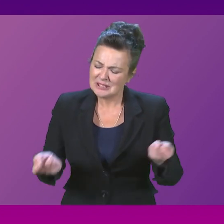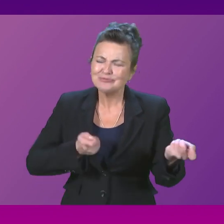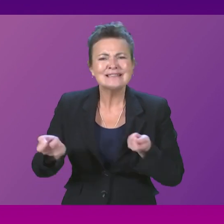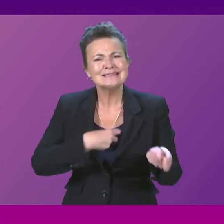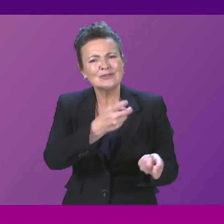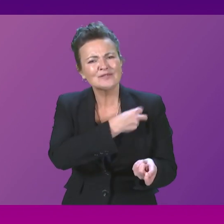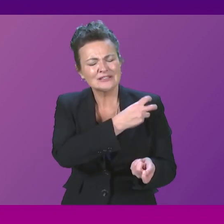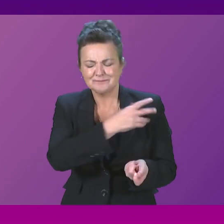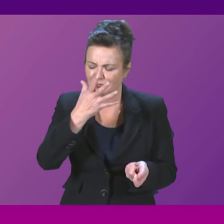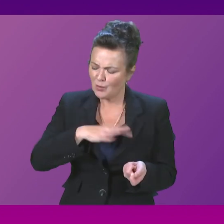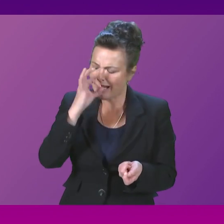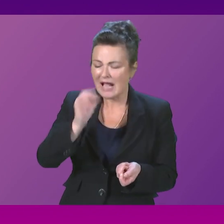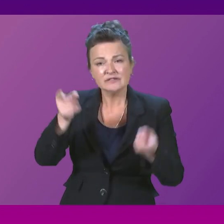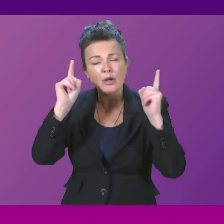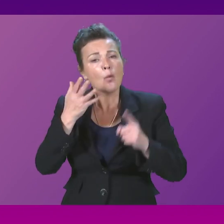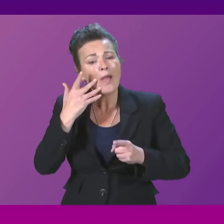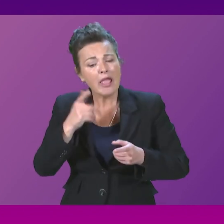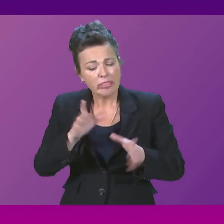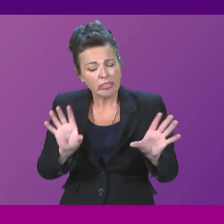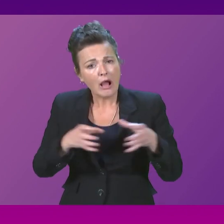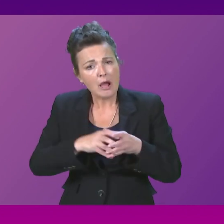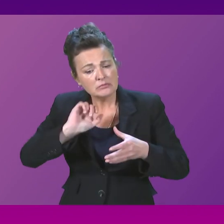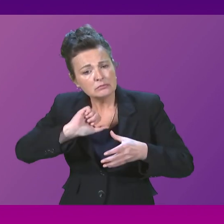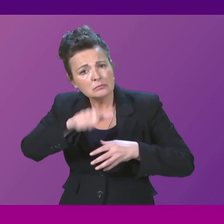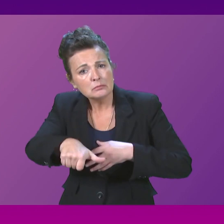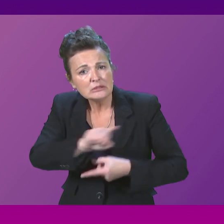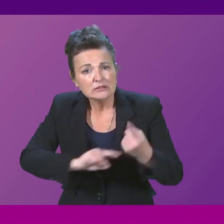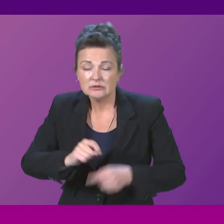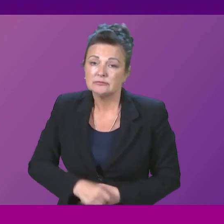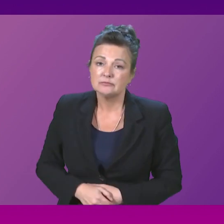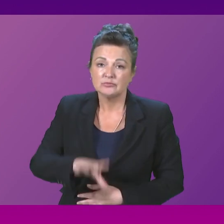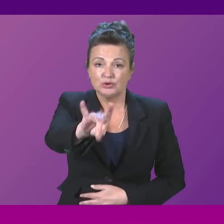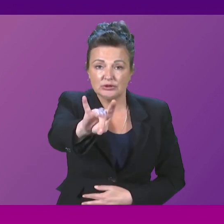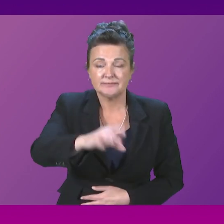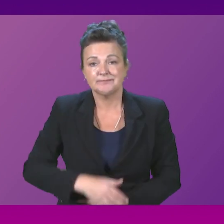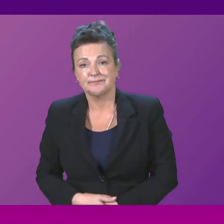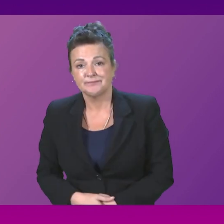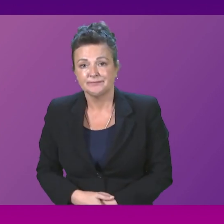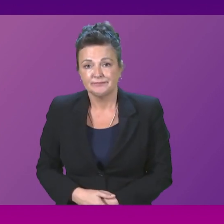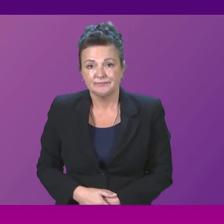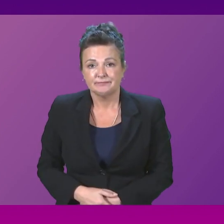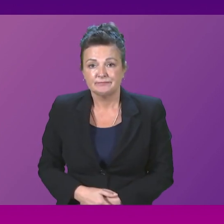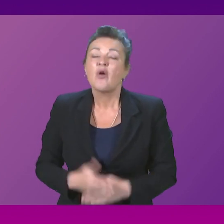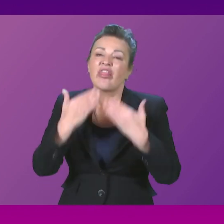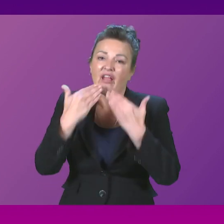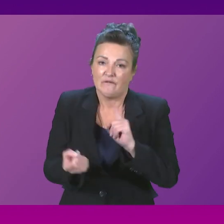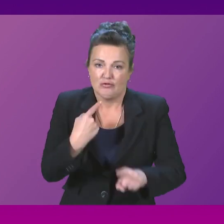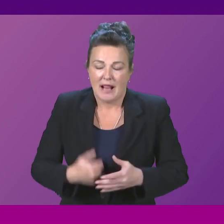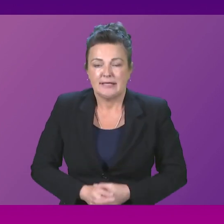To ask the First Minister when the Cabinet will next meet. Tuesday.